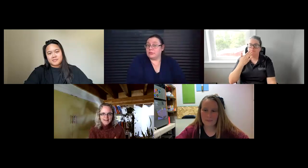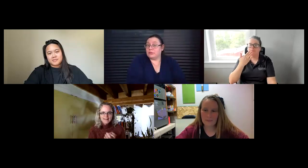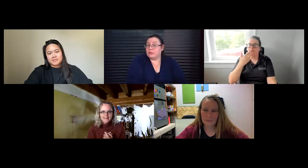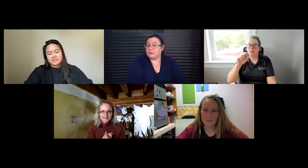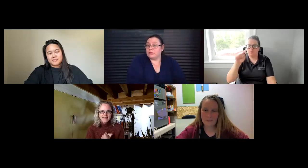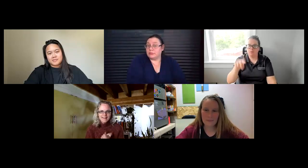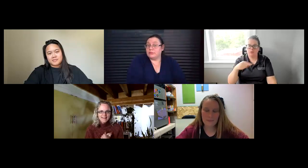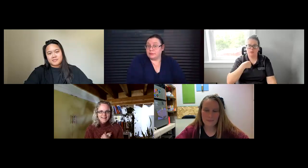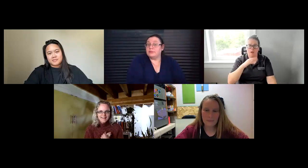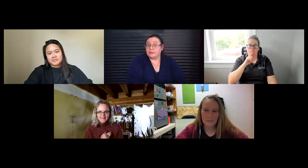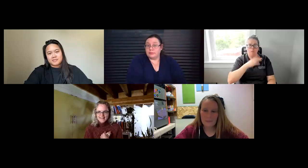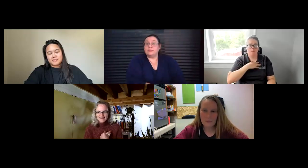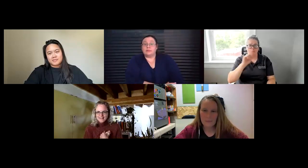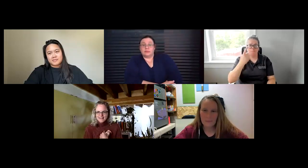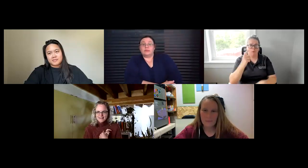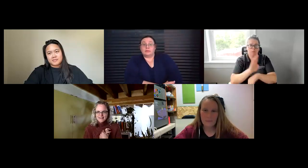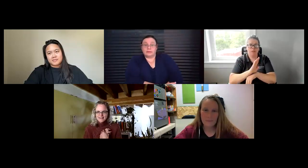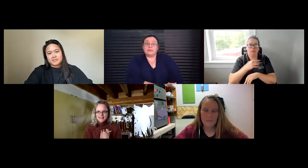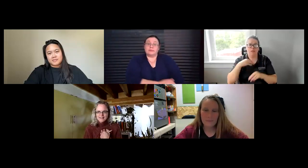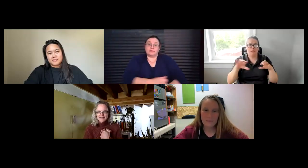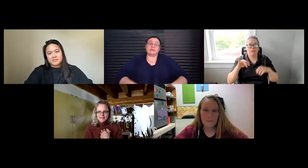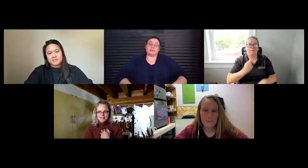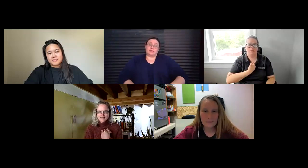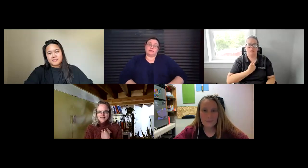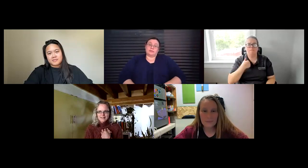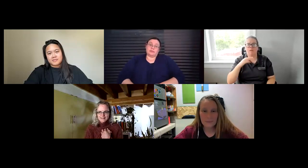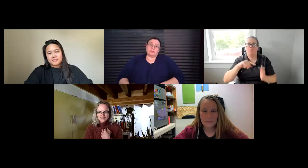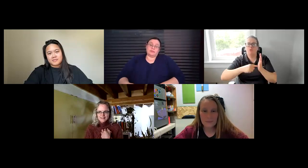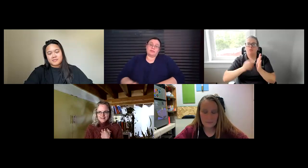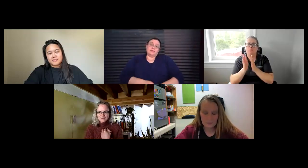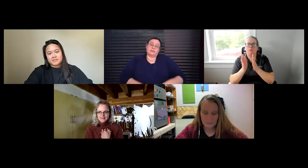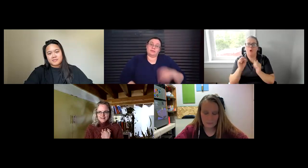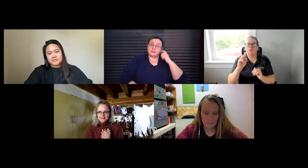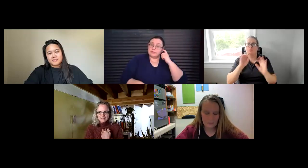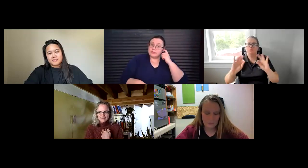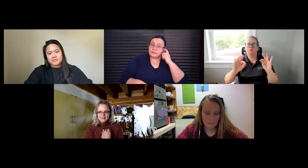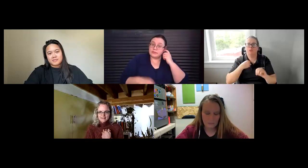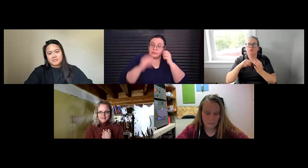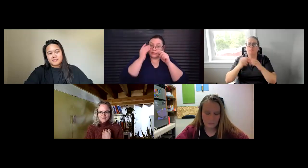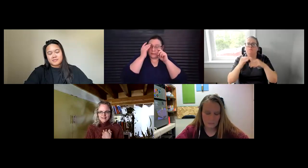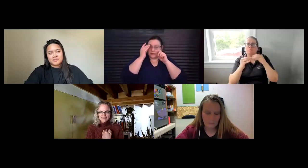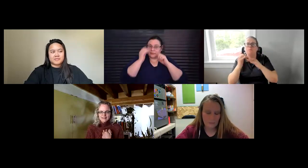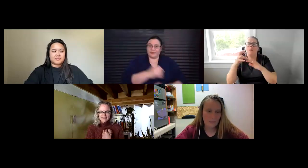Yeah, that's a good question. So my first business I established it myself.